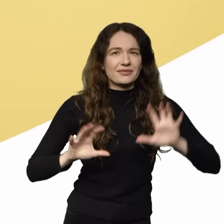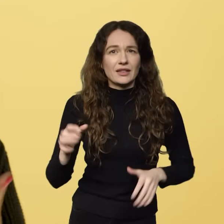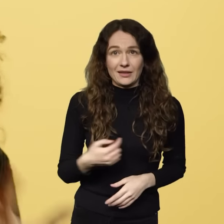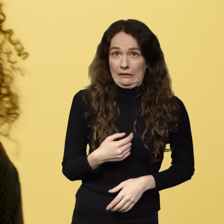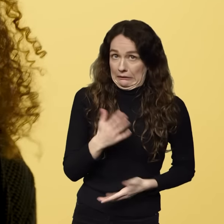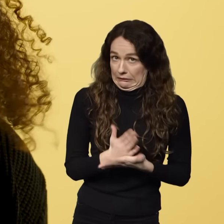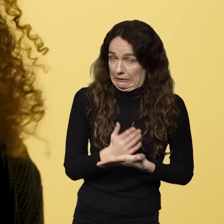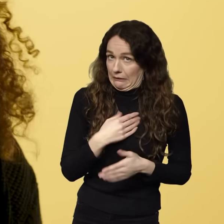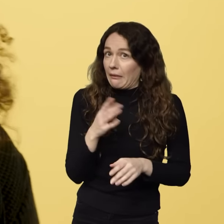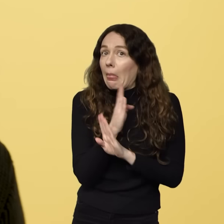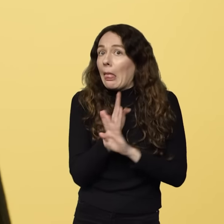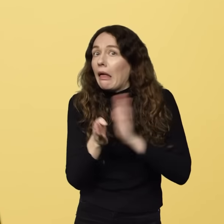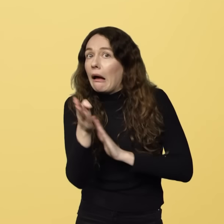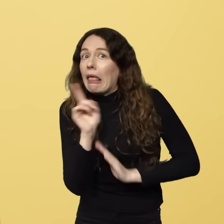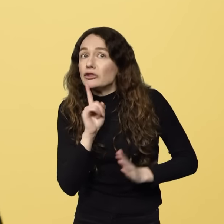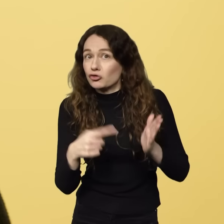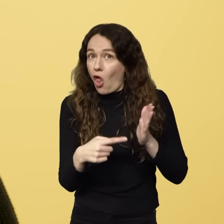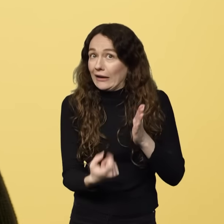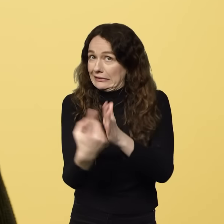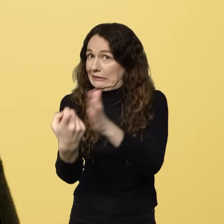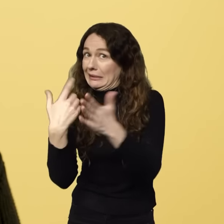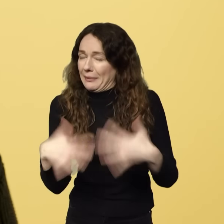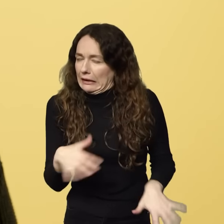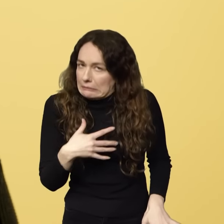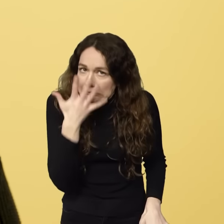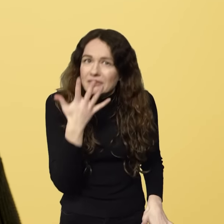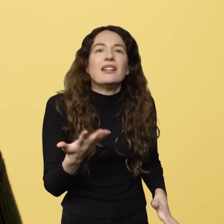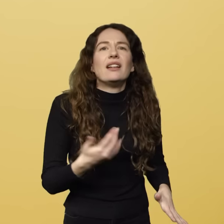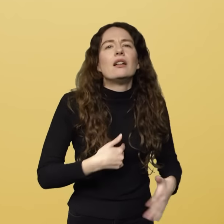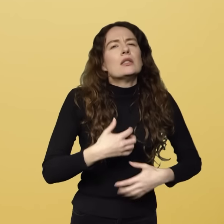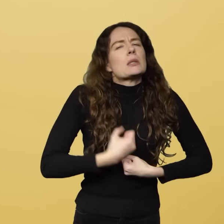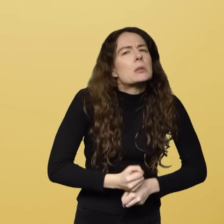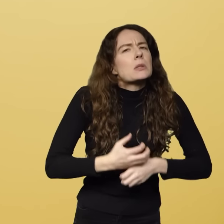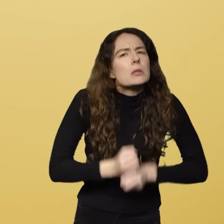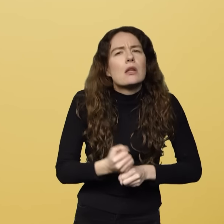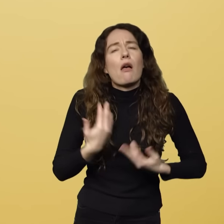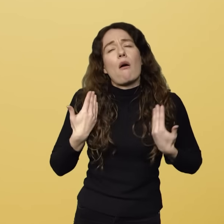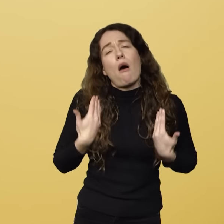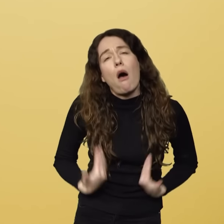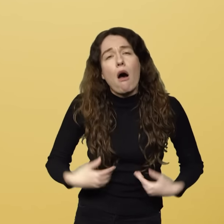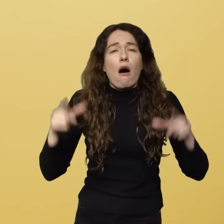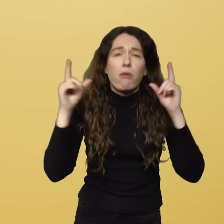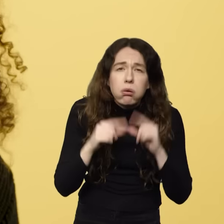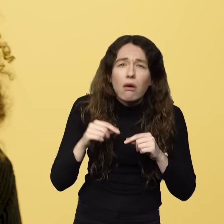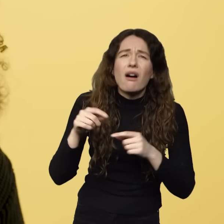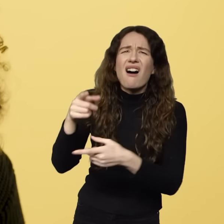My frustrations with fatigue is when people are like, you know, can you still come? Or you can go home early, But they don't get that.